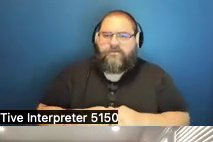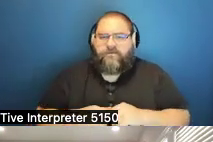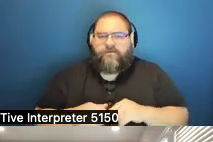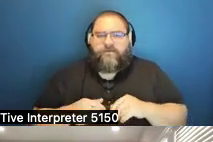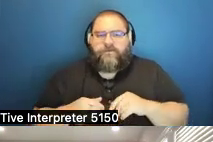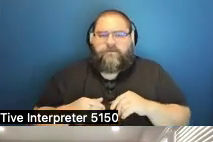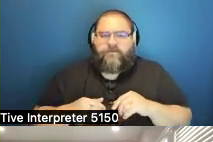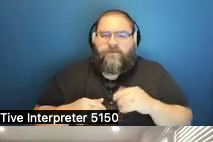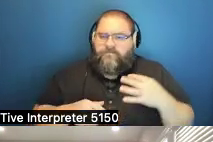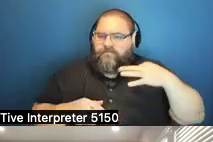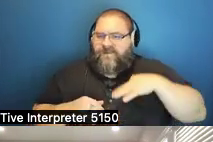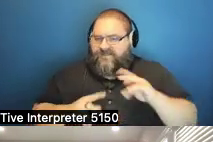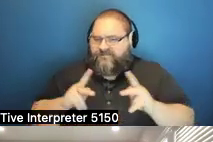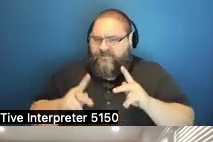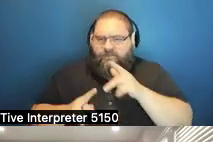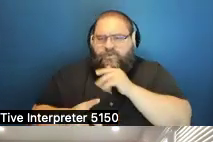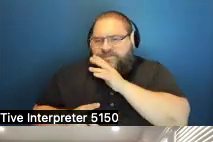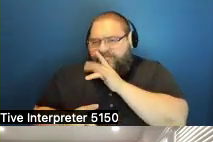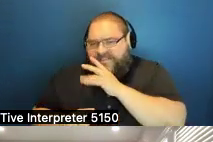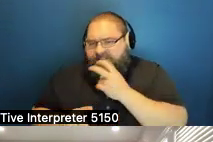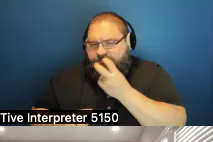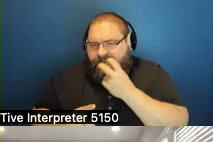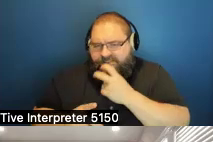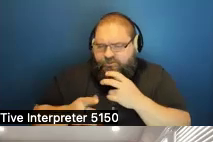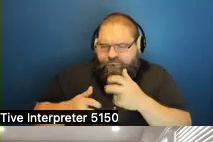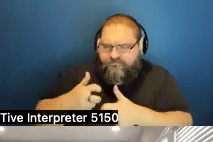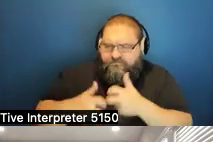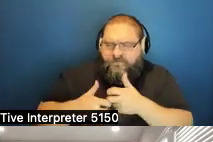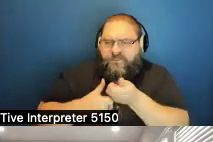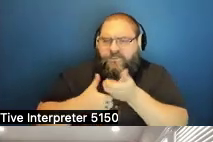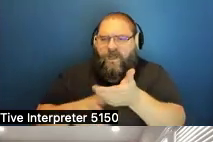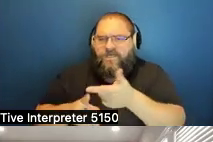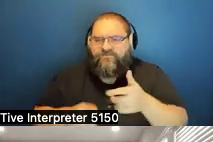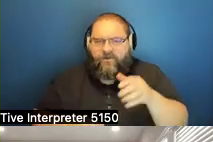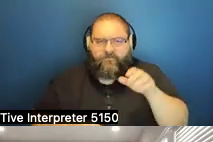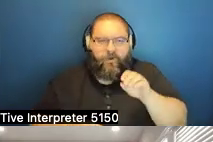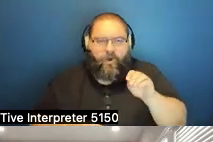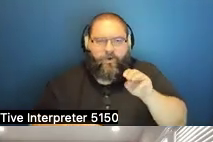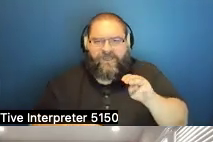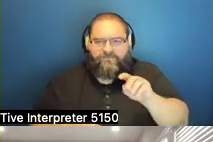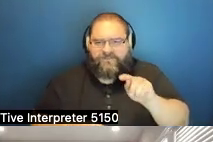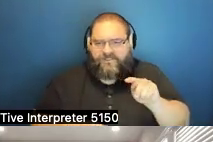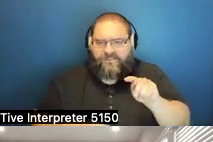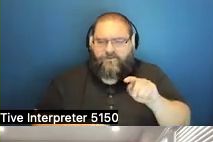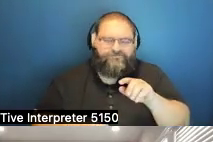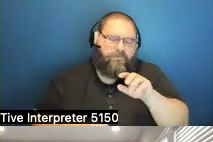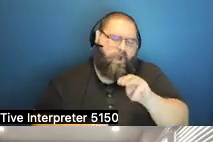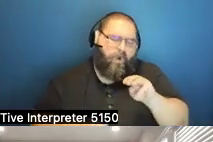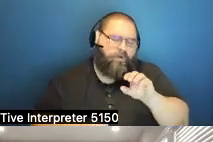work, we have speech difficulty caused by… 19:40:45 OMG, or facial myofunctional dysfunction.